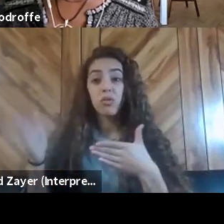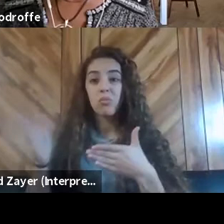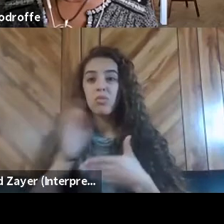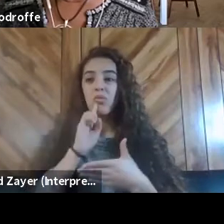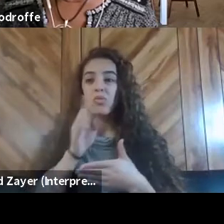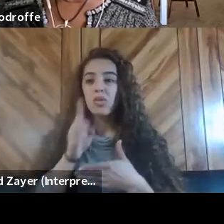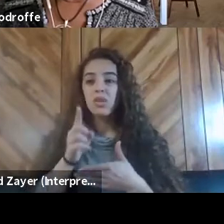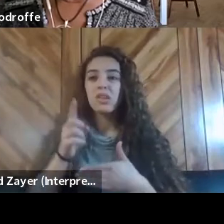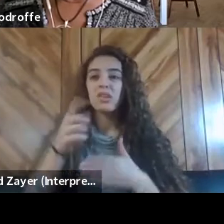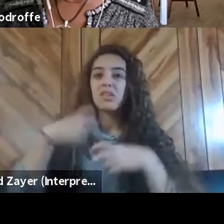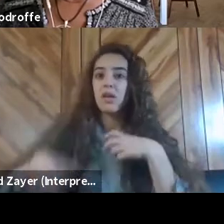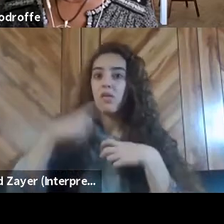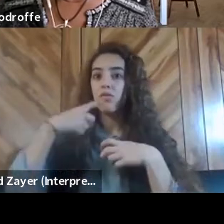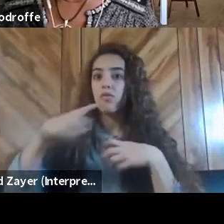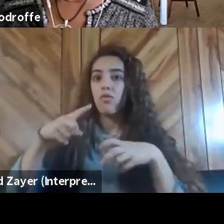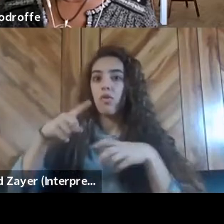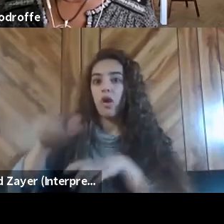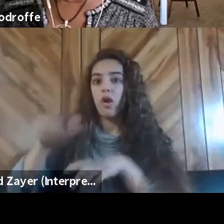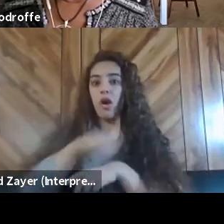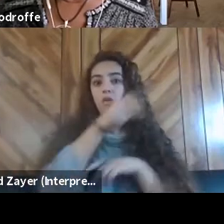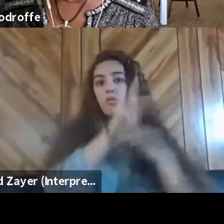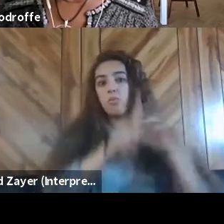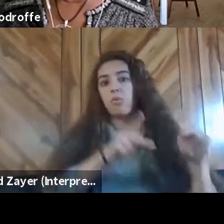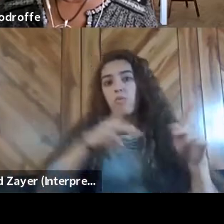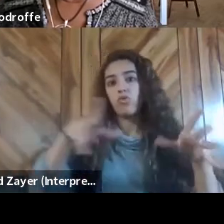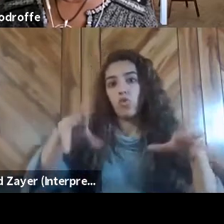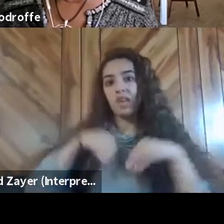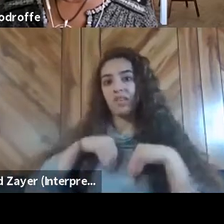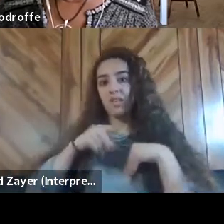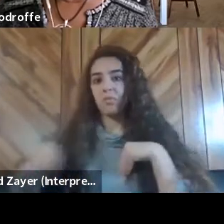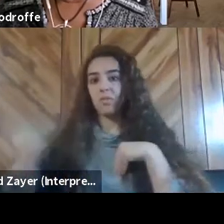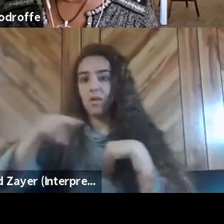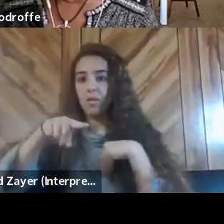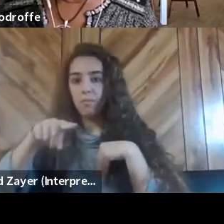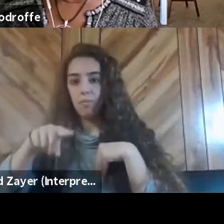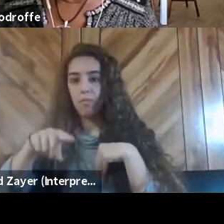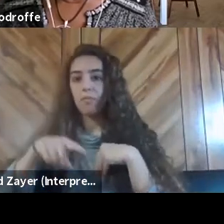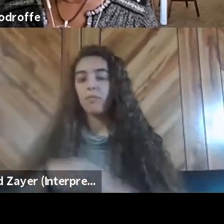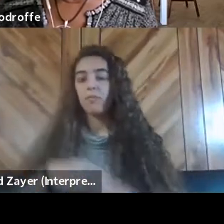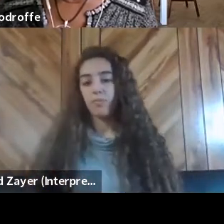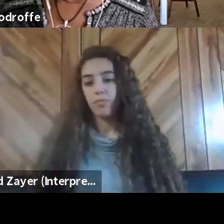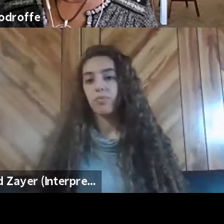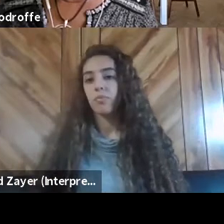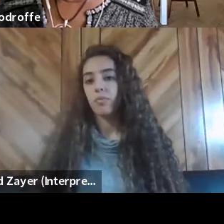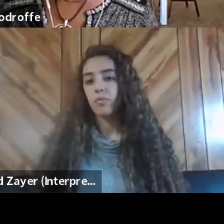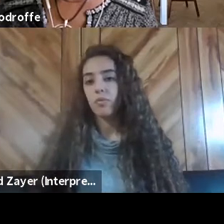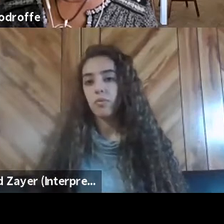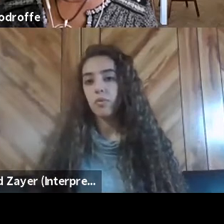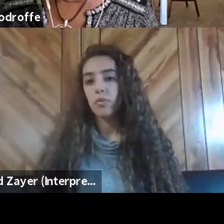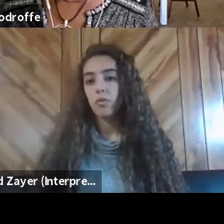non disabilities and non like non people who are on the spectrum, because most of the time, it's hard for them to